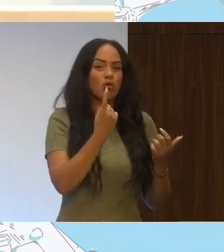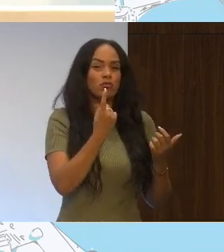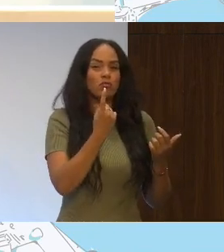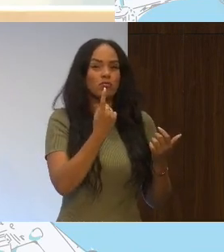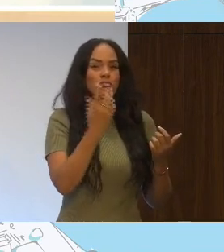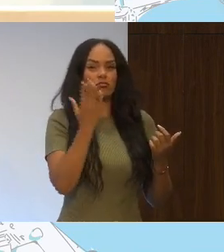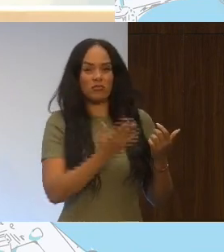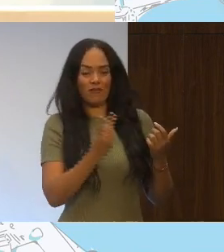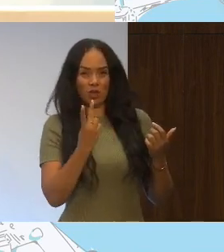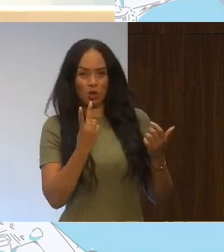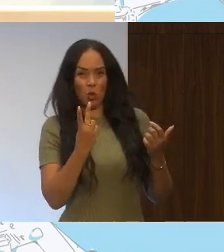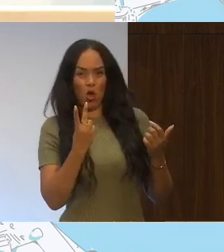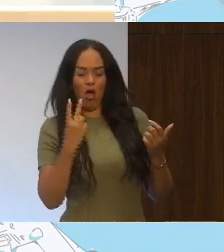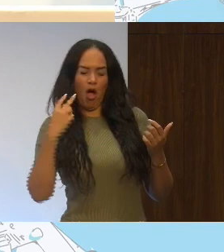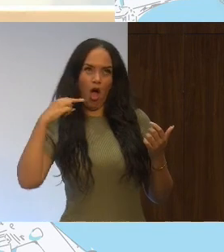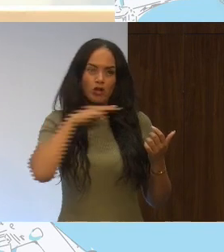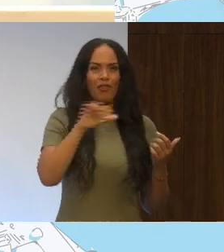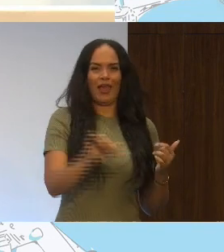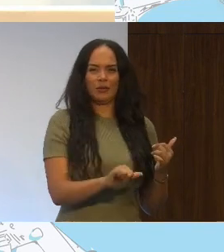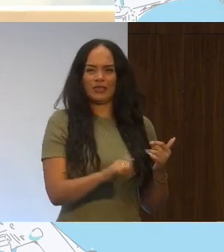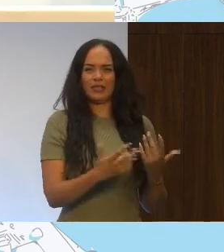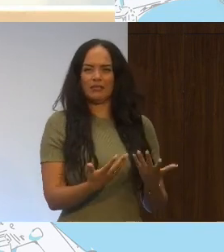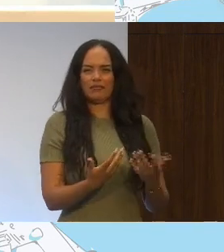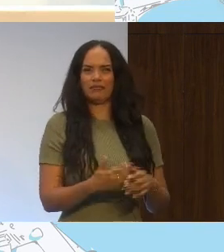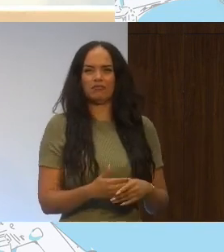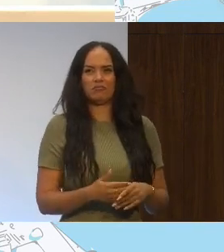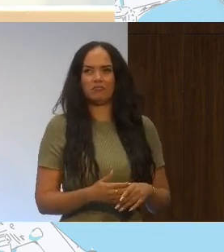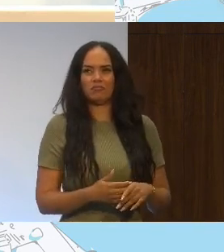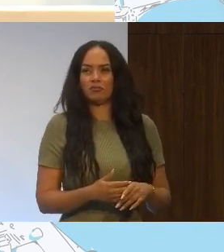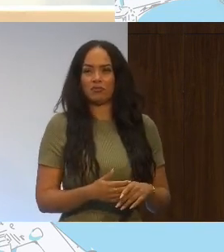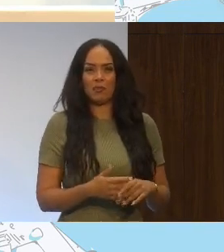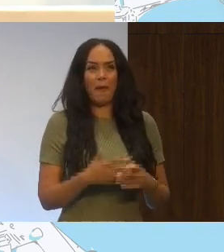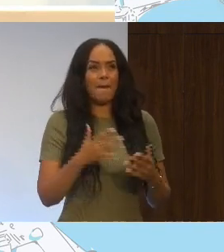So only talking about for, you're only talking about a couple, six